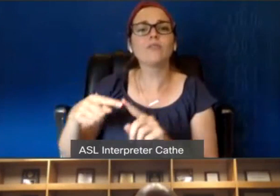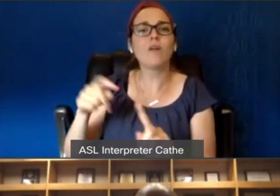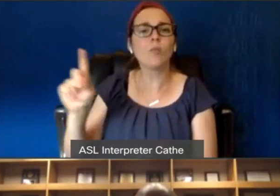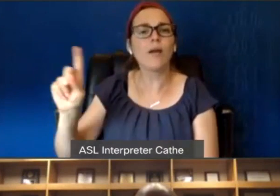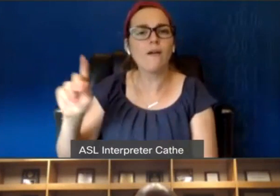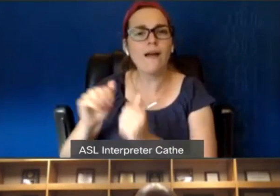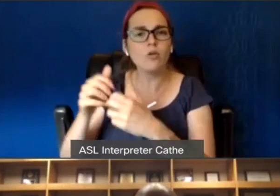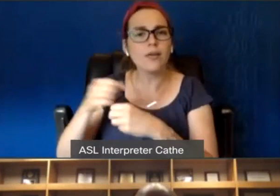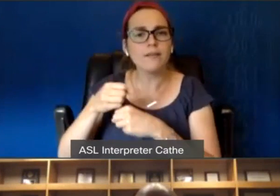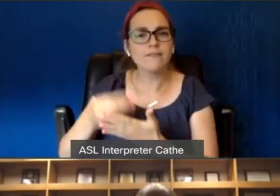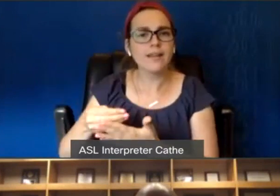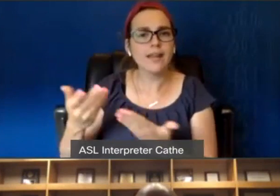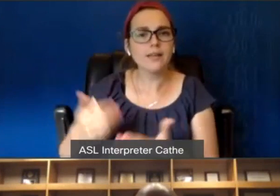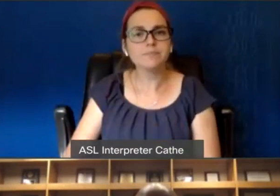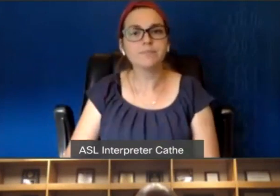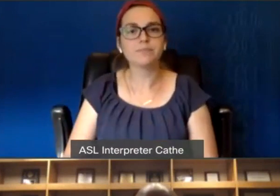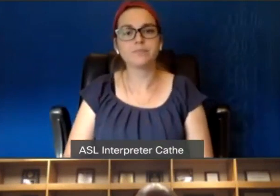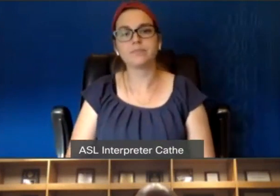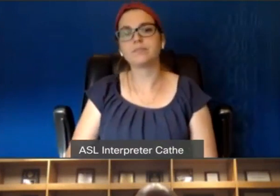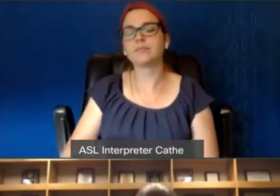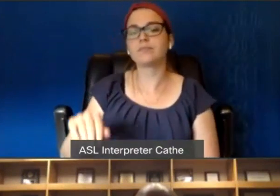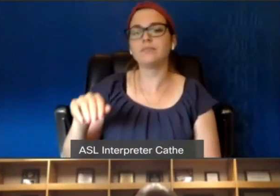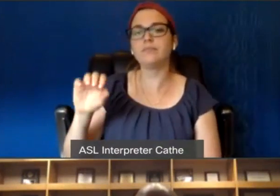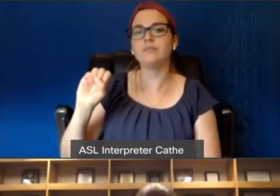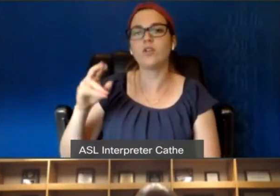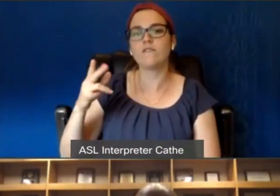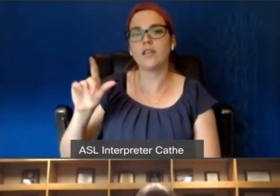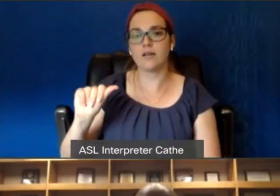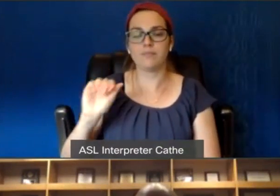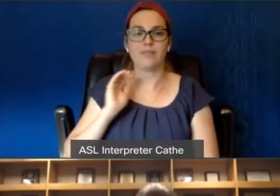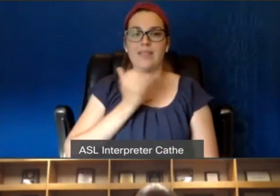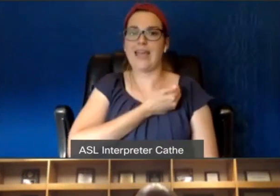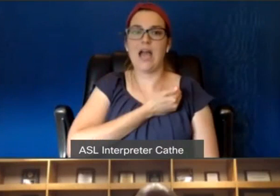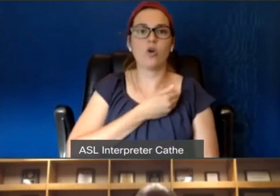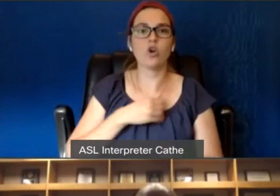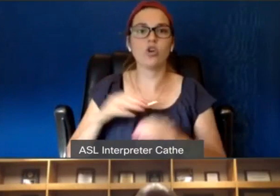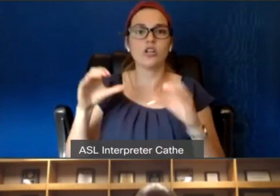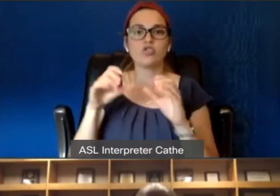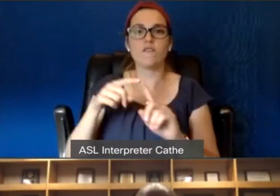So I know that we get our credentials through a nonprofit organization so all nonprofits